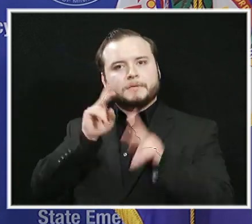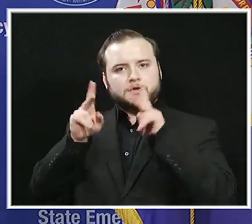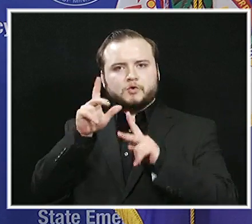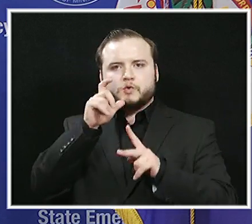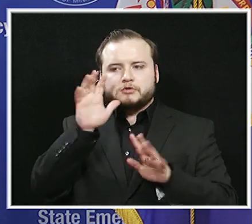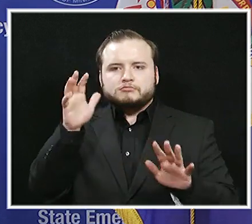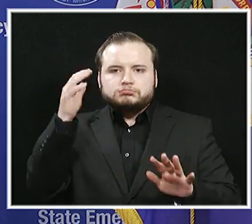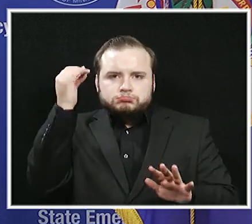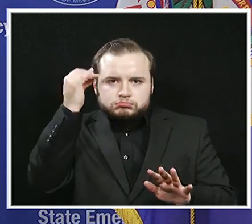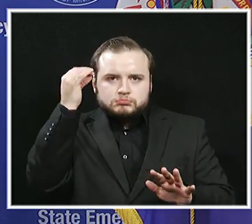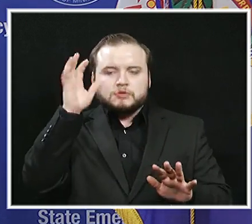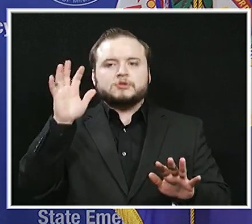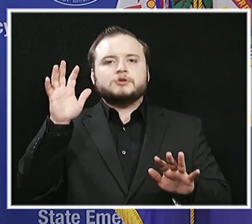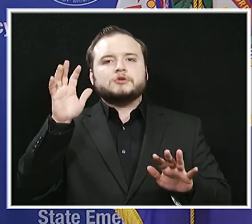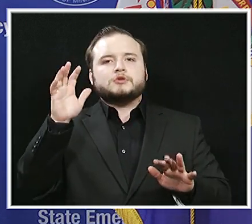my decisions that I think Minnesotans will go for the